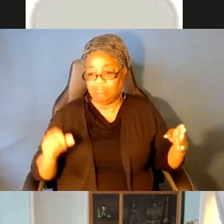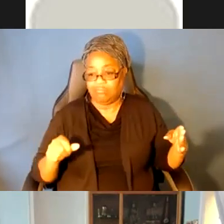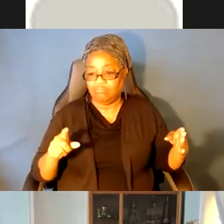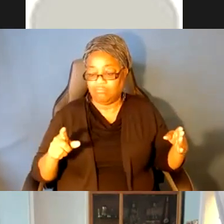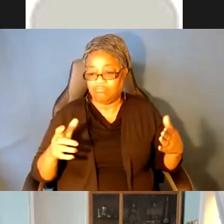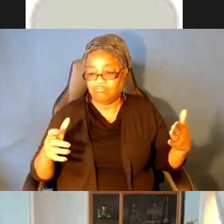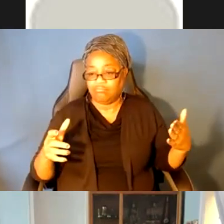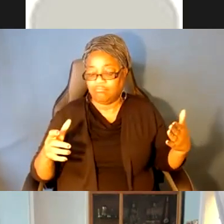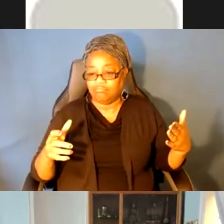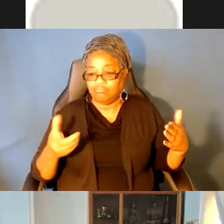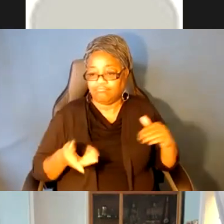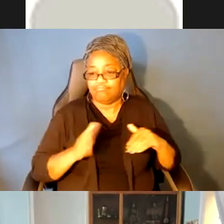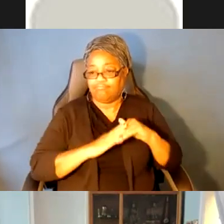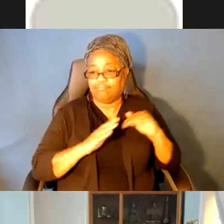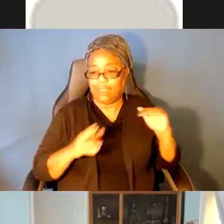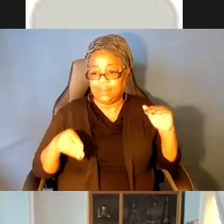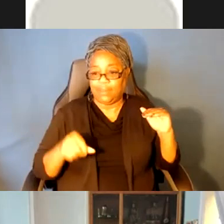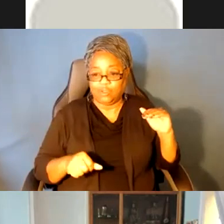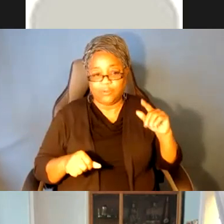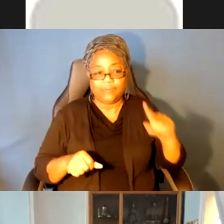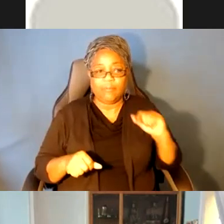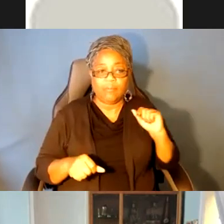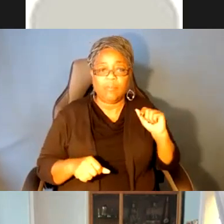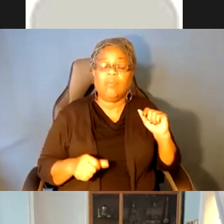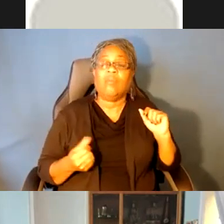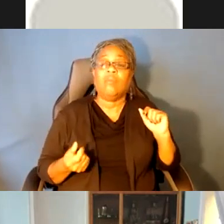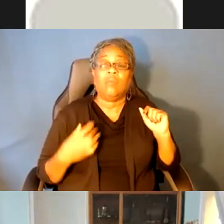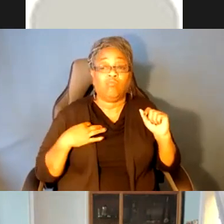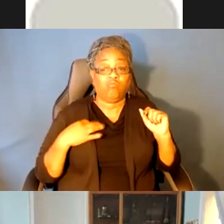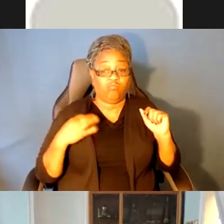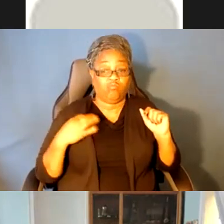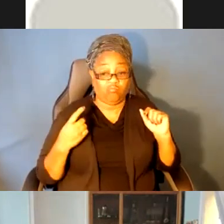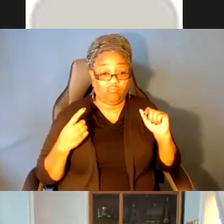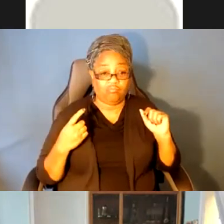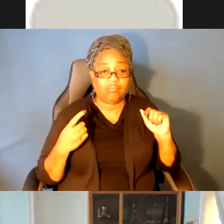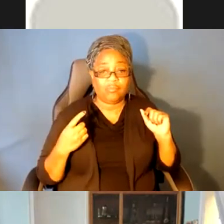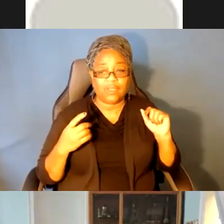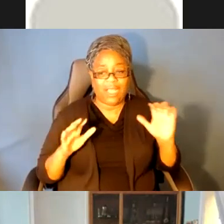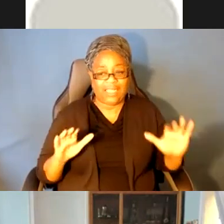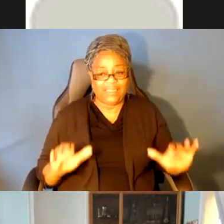Further ineligible project activities, and this red X builds on the last one,